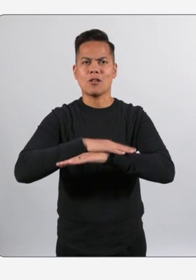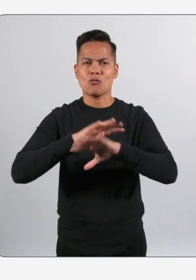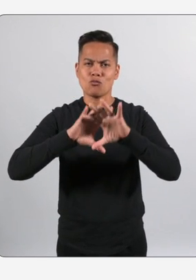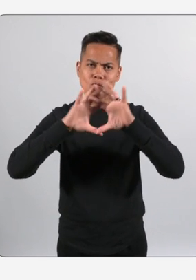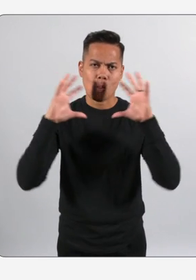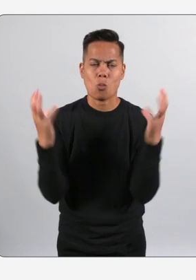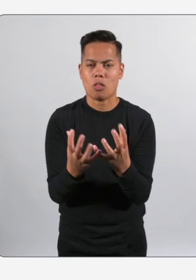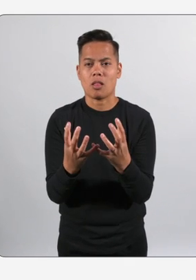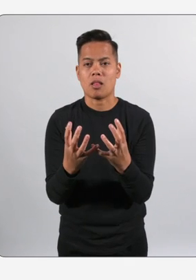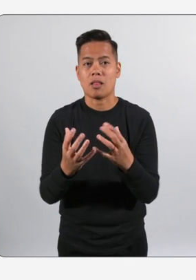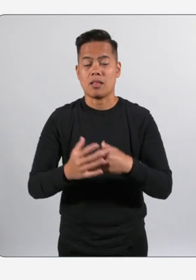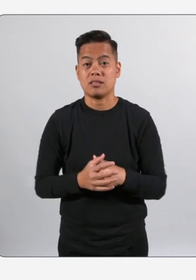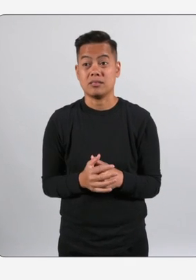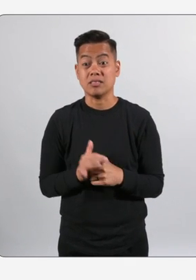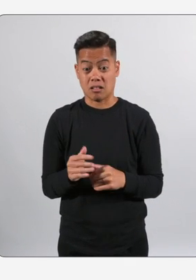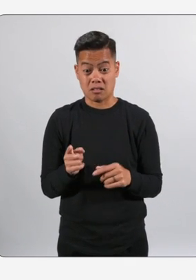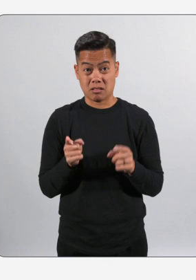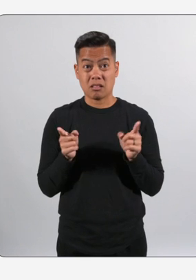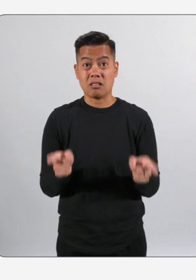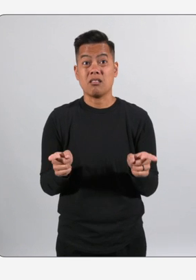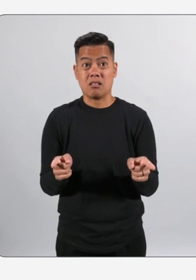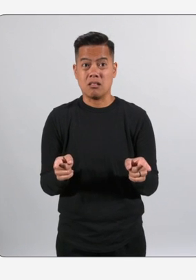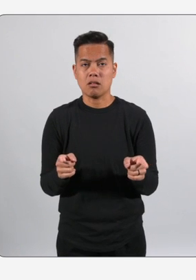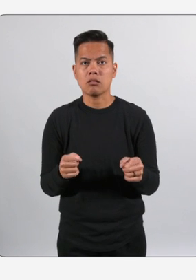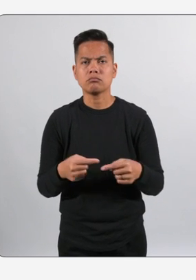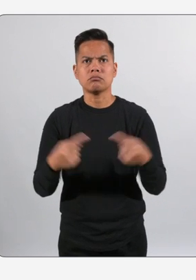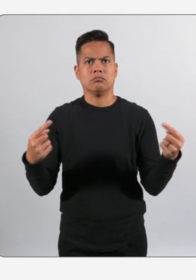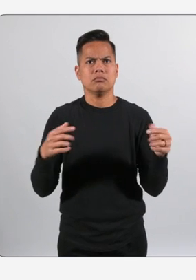But these two contradictory behaviors actually reflect the